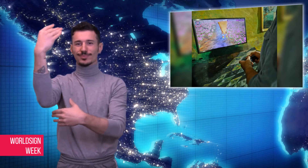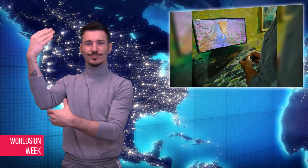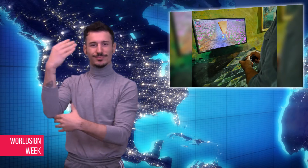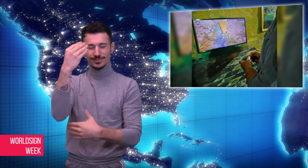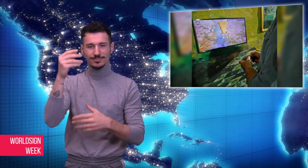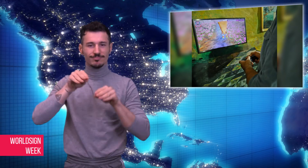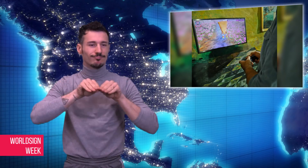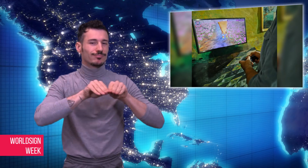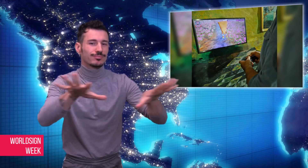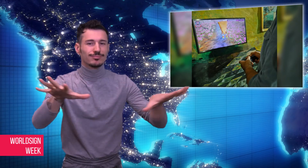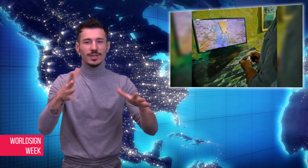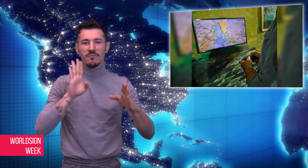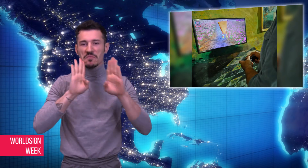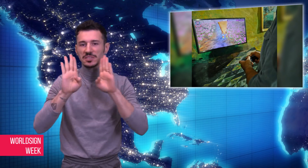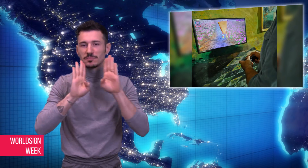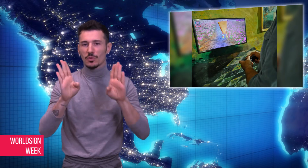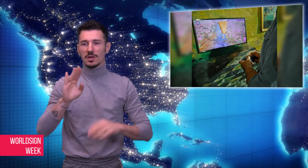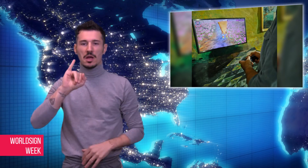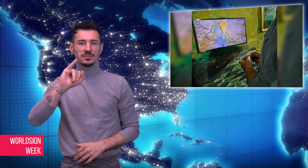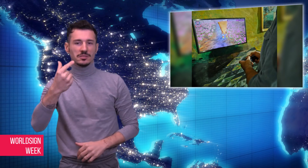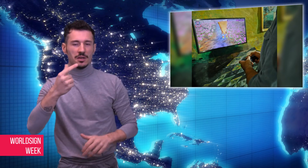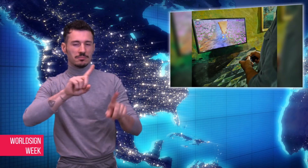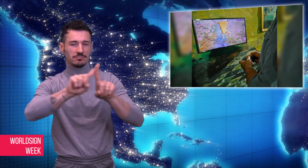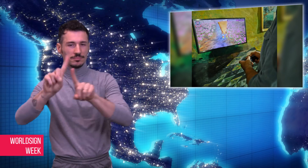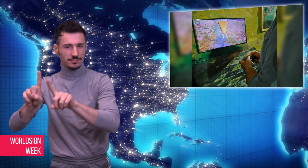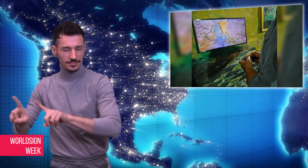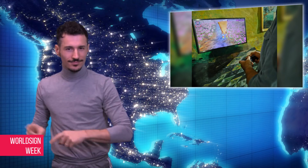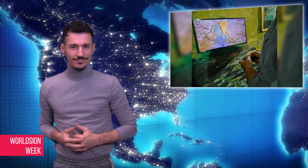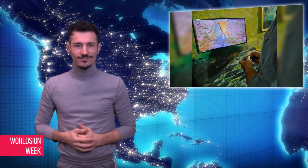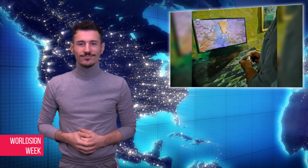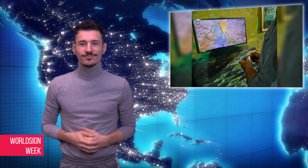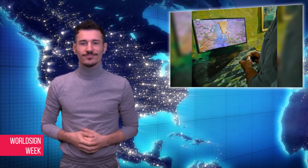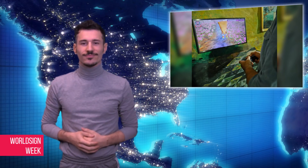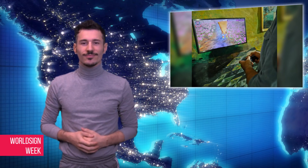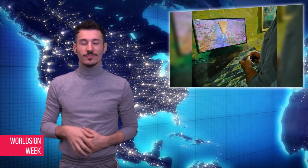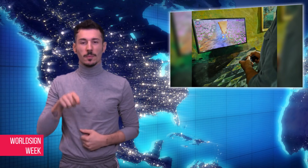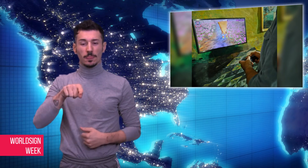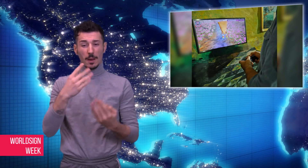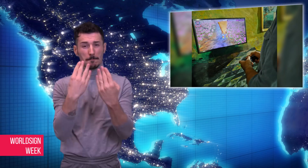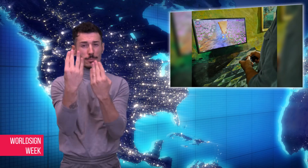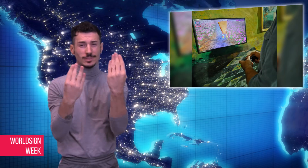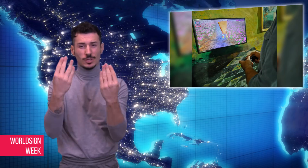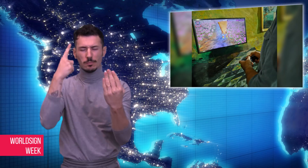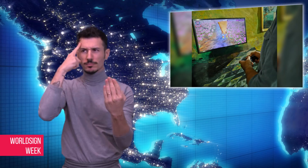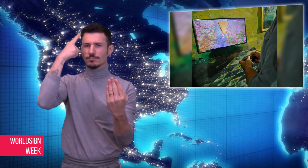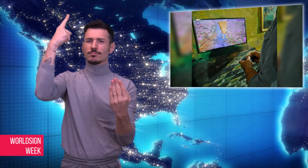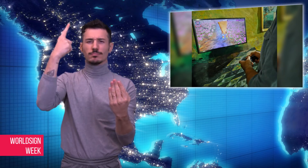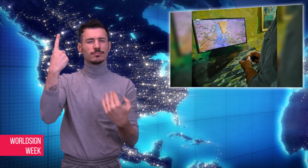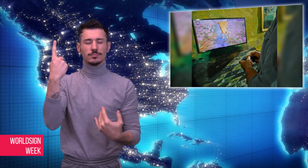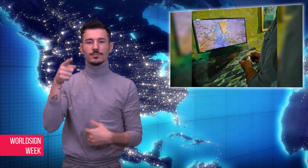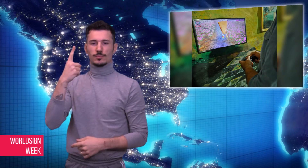can take selfies for social media. An American youth media network